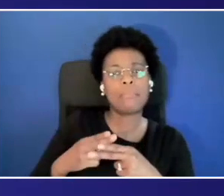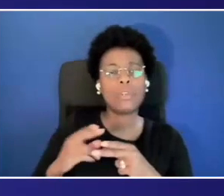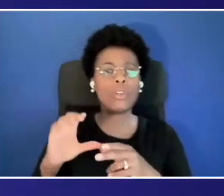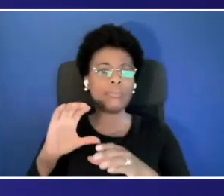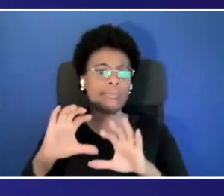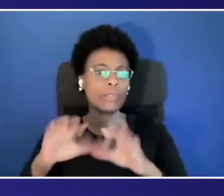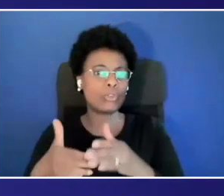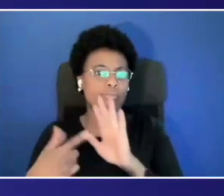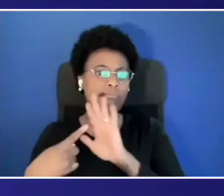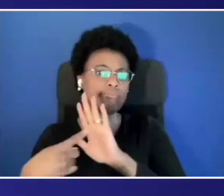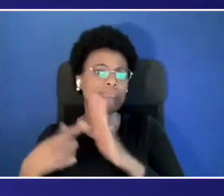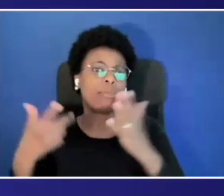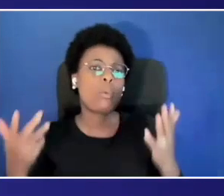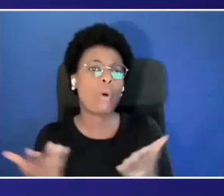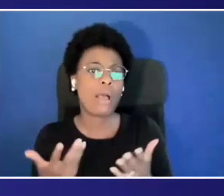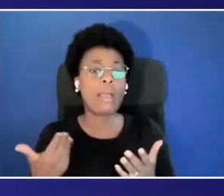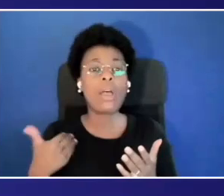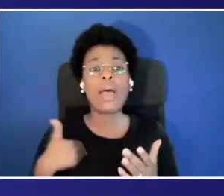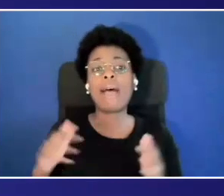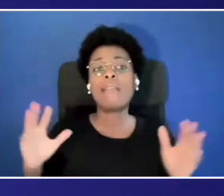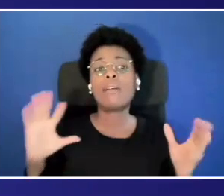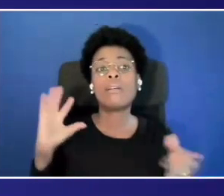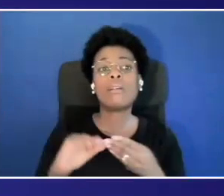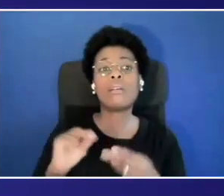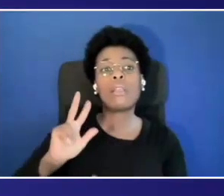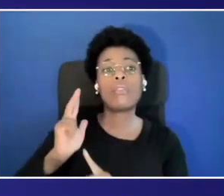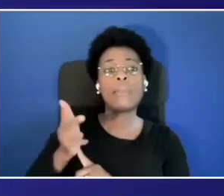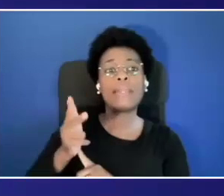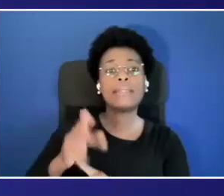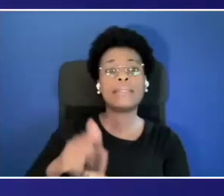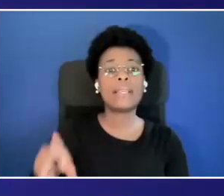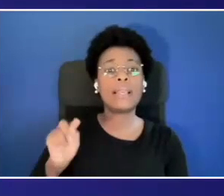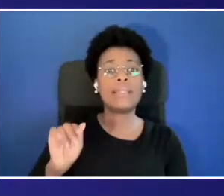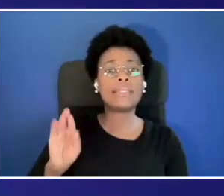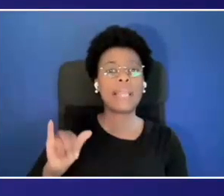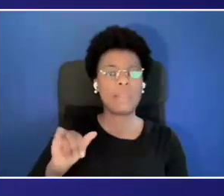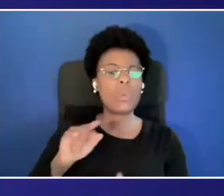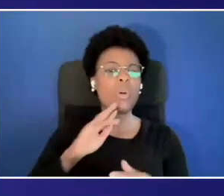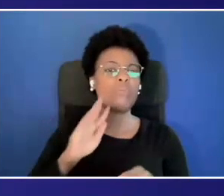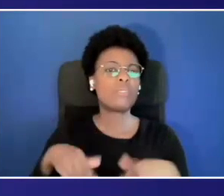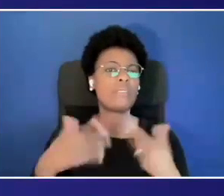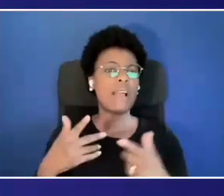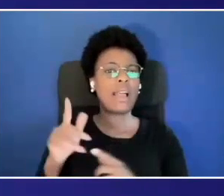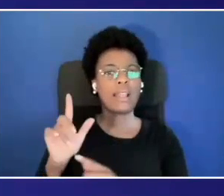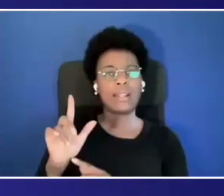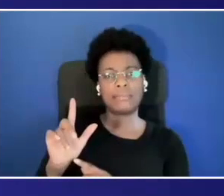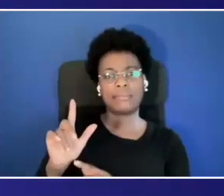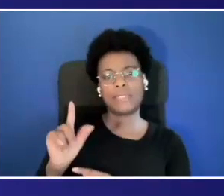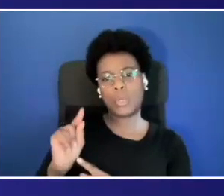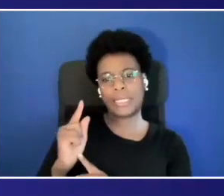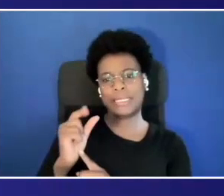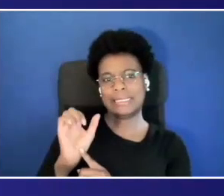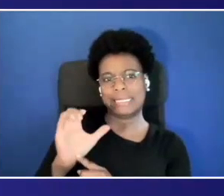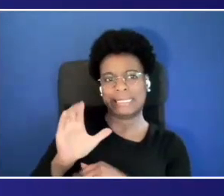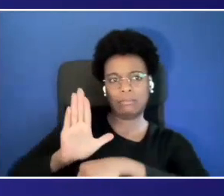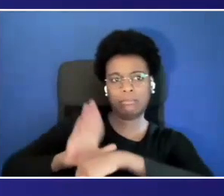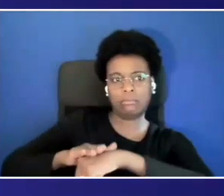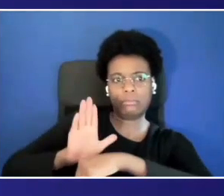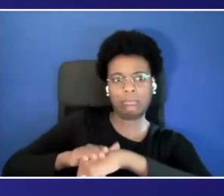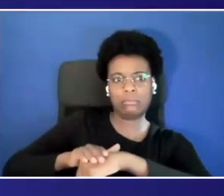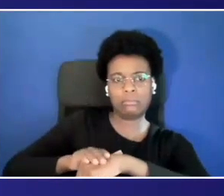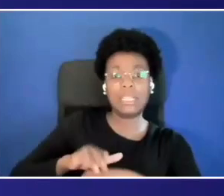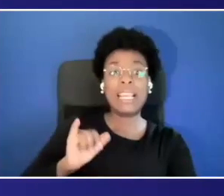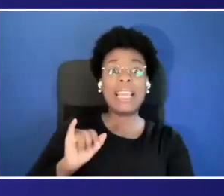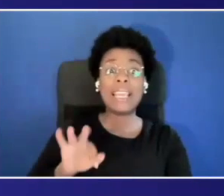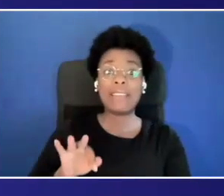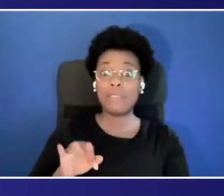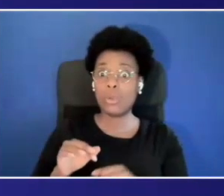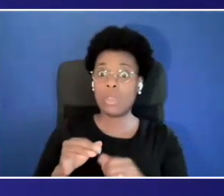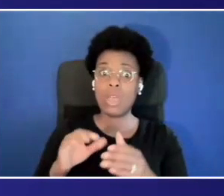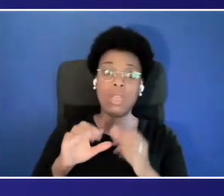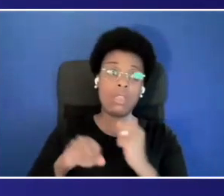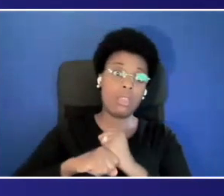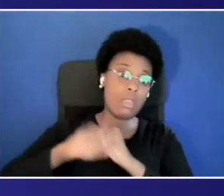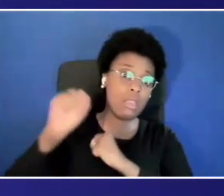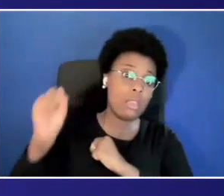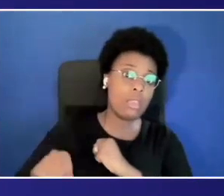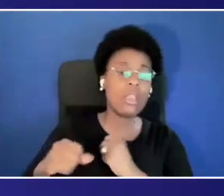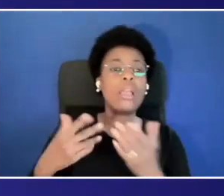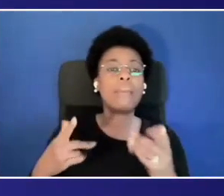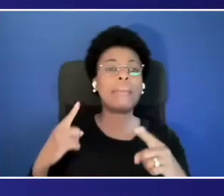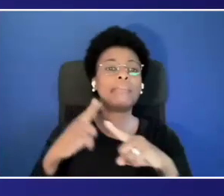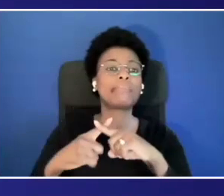If you exceed your time, we may mute you. You may turn on your camera when presenting if you wish.